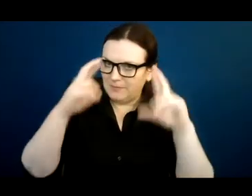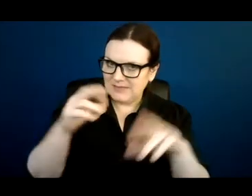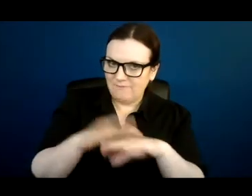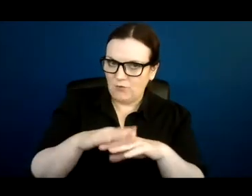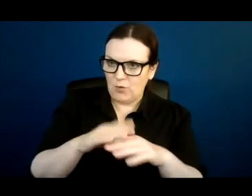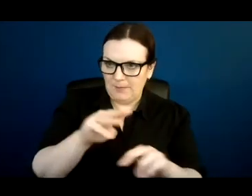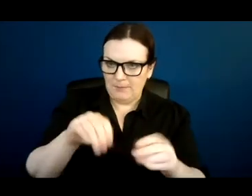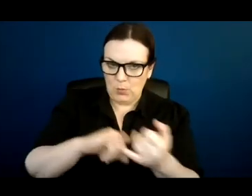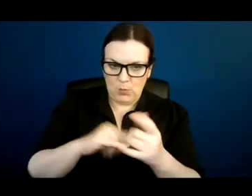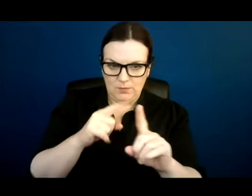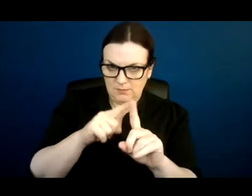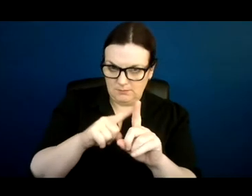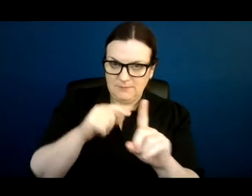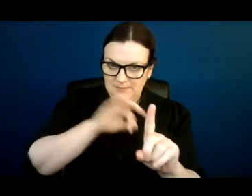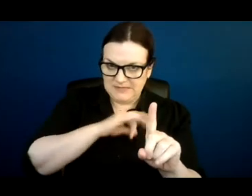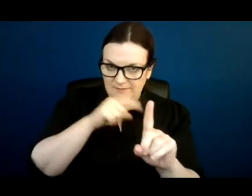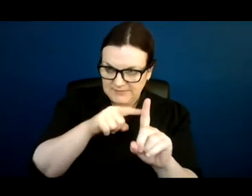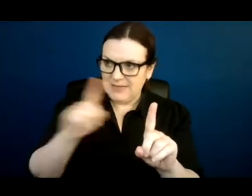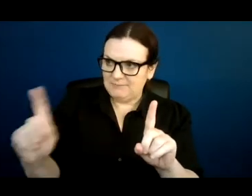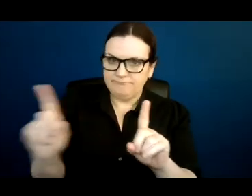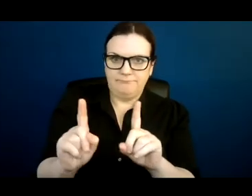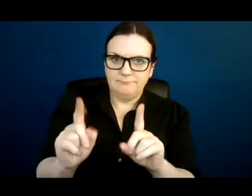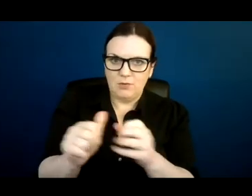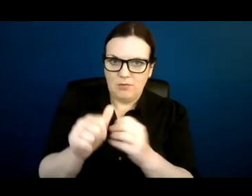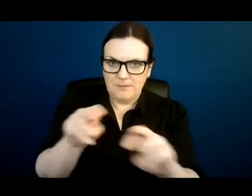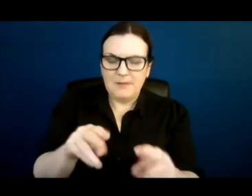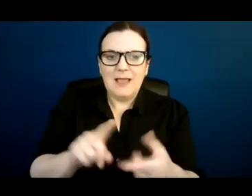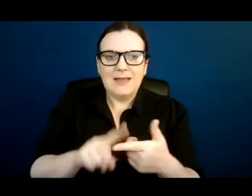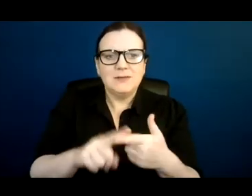other work I suppose in terms of enduring powers of attorney and advance healthcare